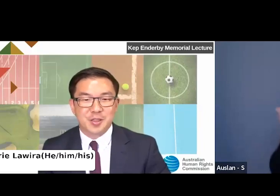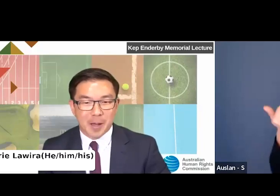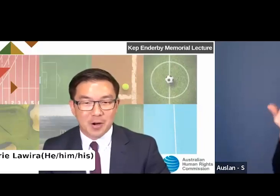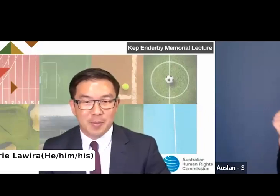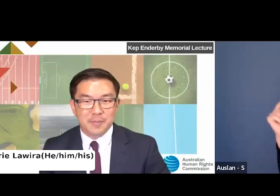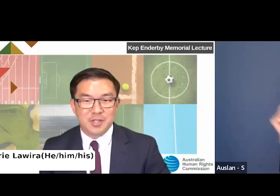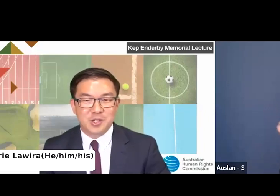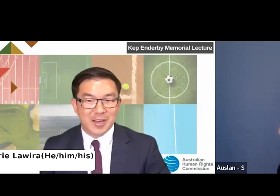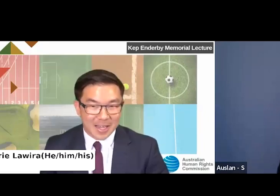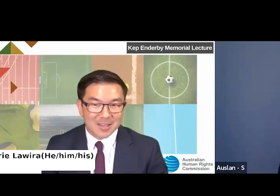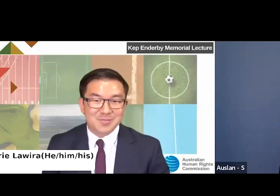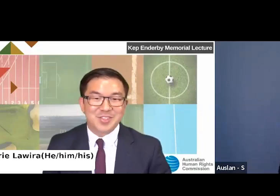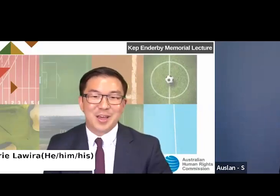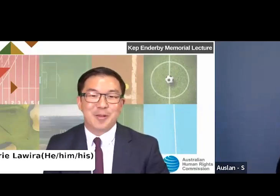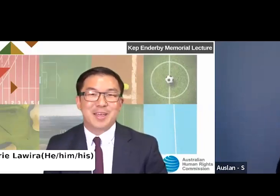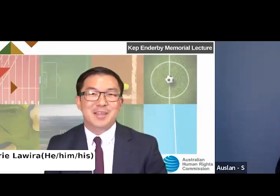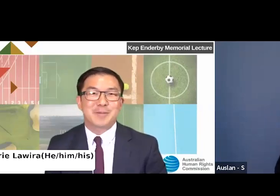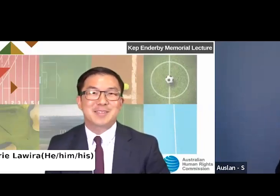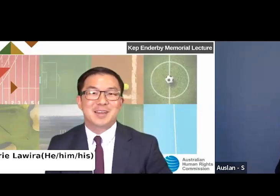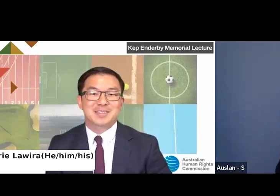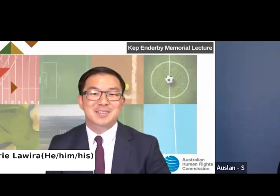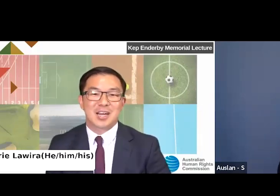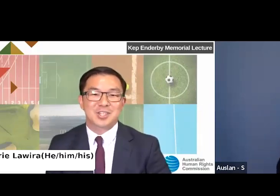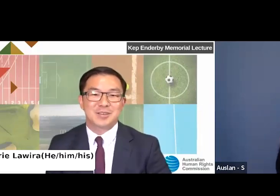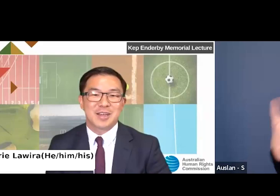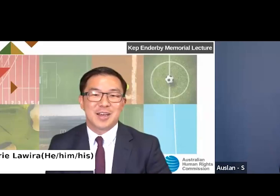the panel members joining Ellen so that we can commence our discussion.